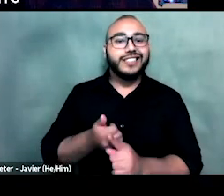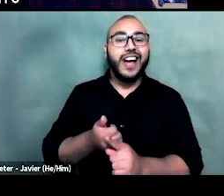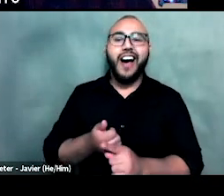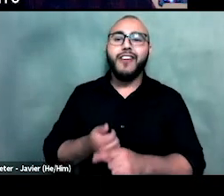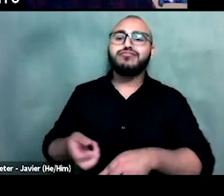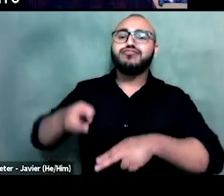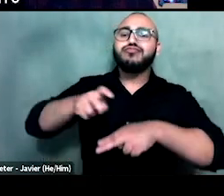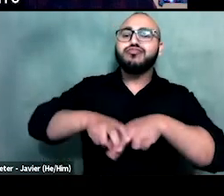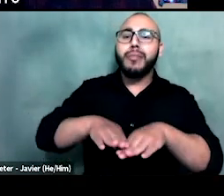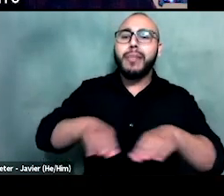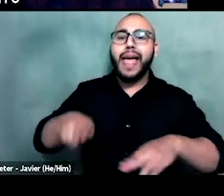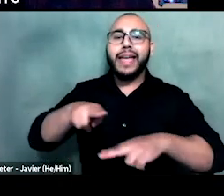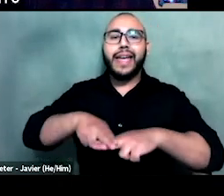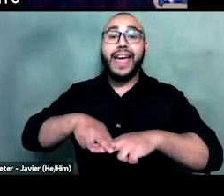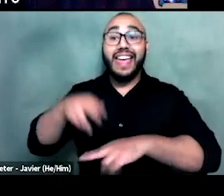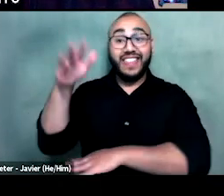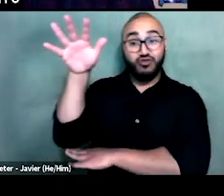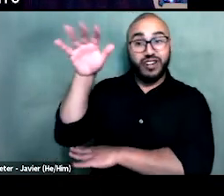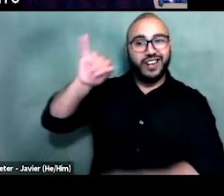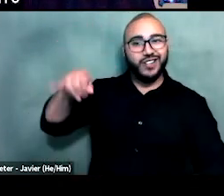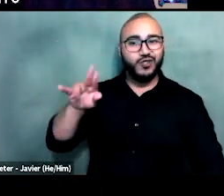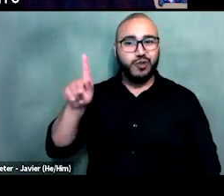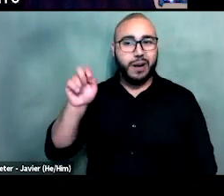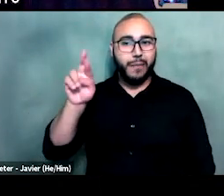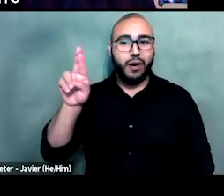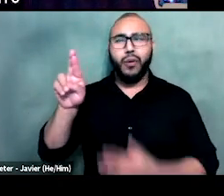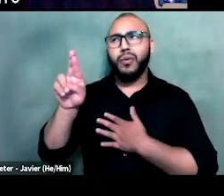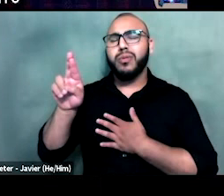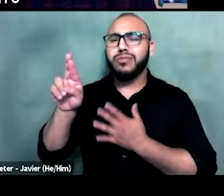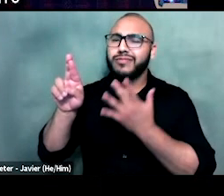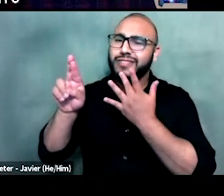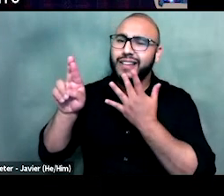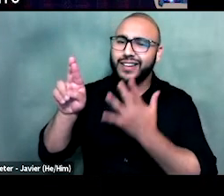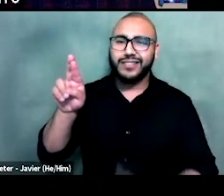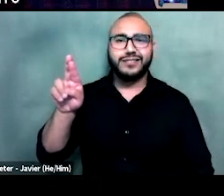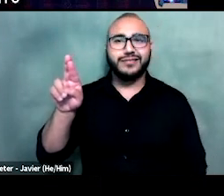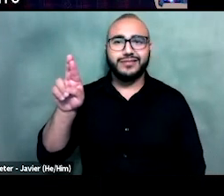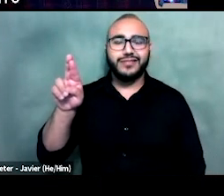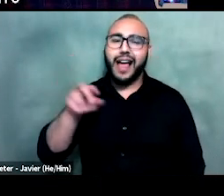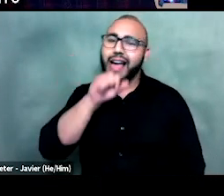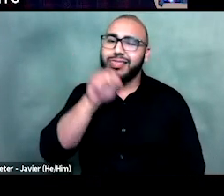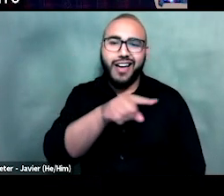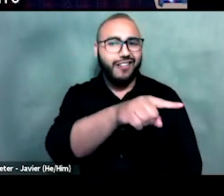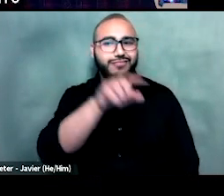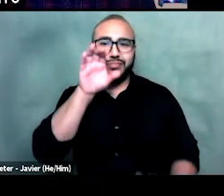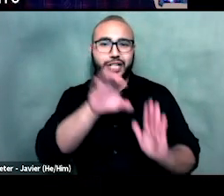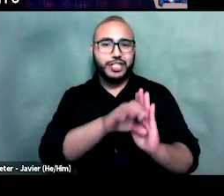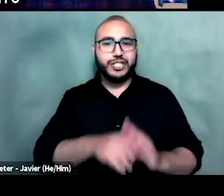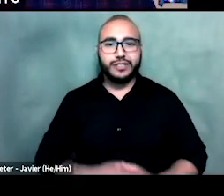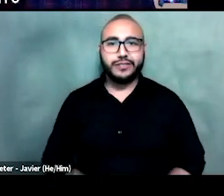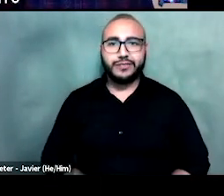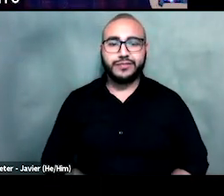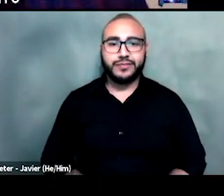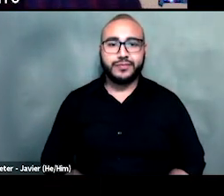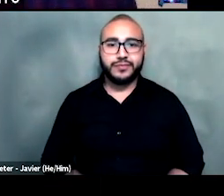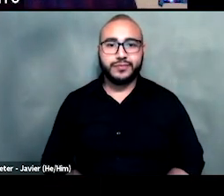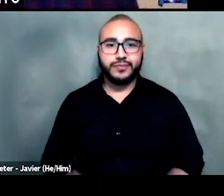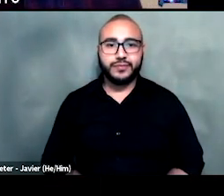which are some of my favorite trees. Anyway, I really love that picture. You'll like this